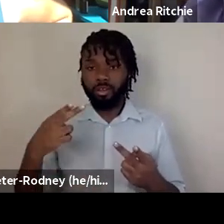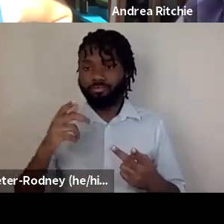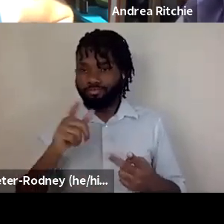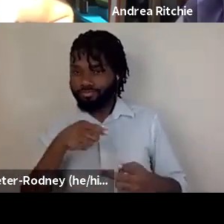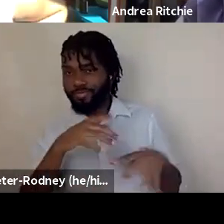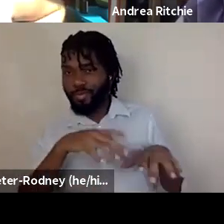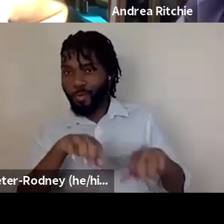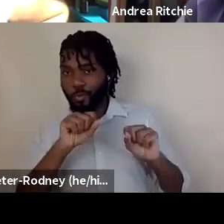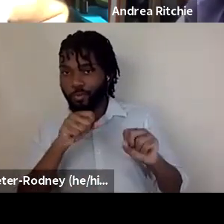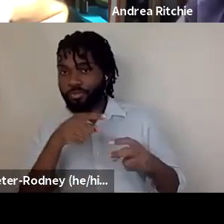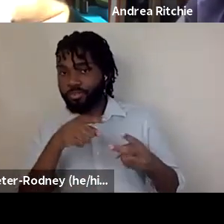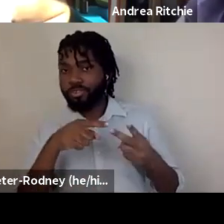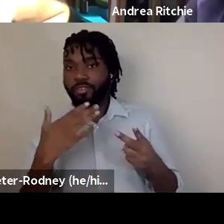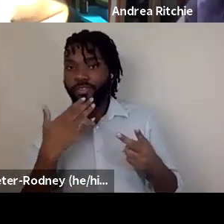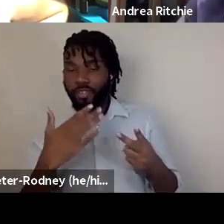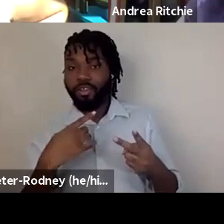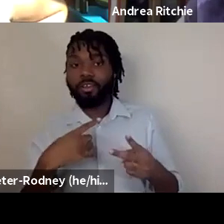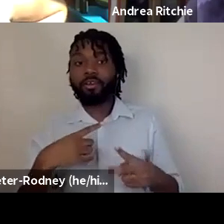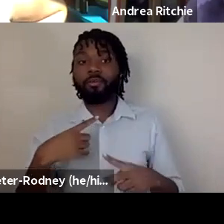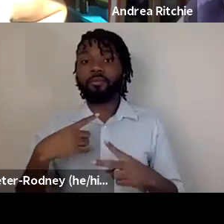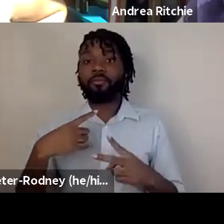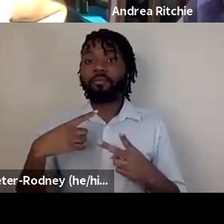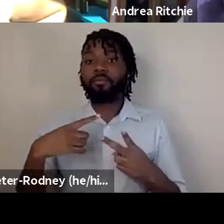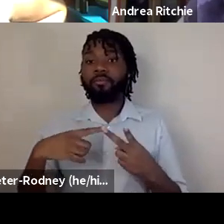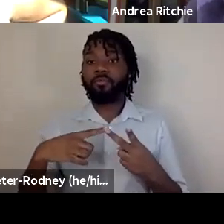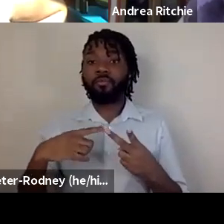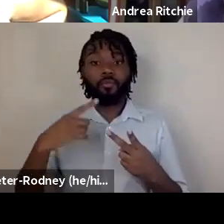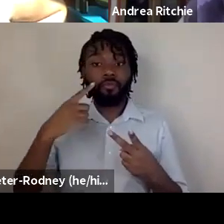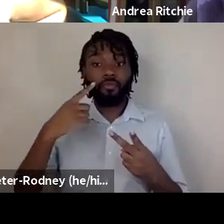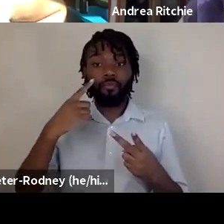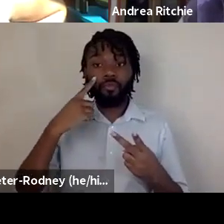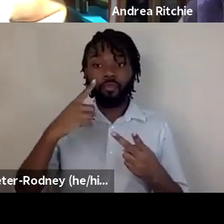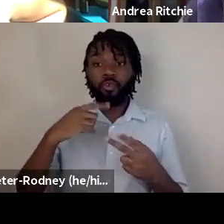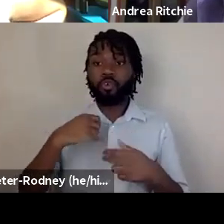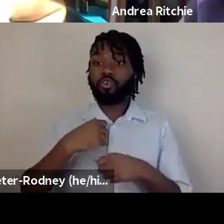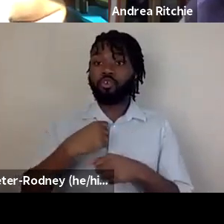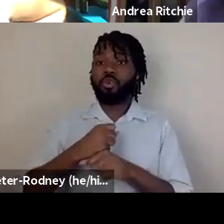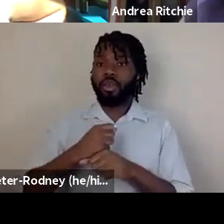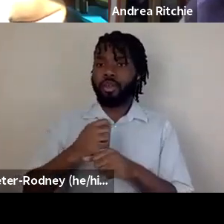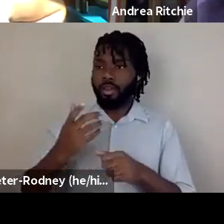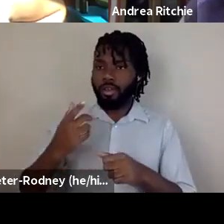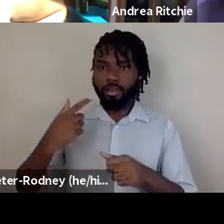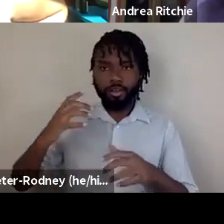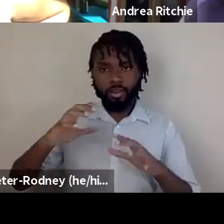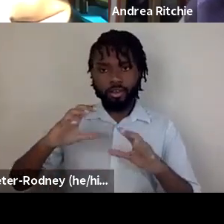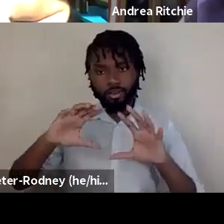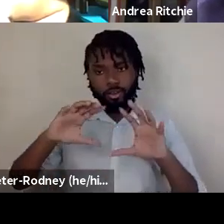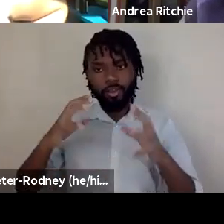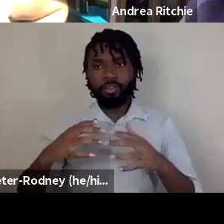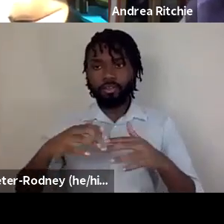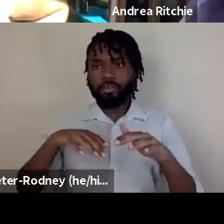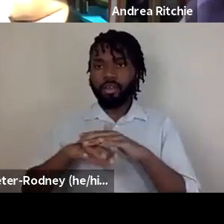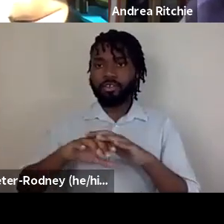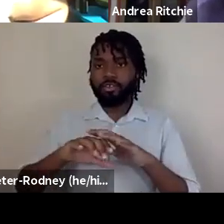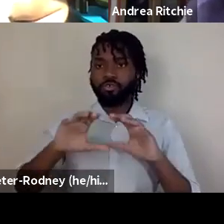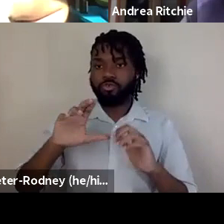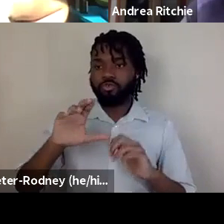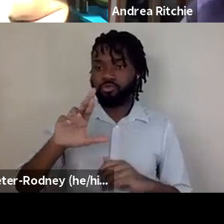and the Creating Collective Access crew at the Allied Media Conference;